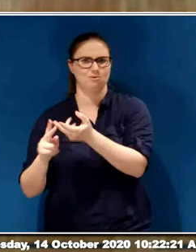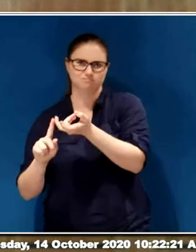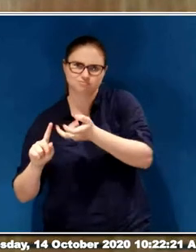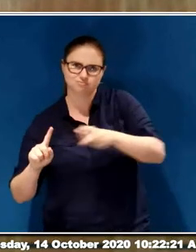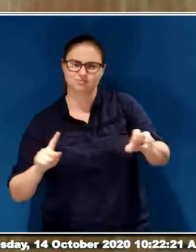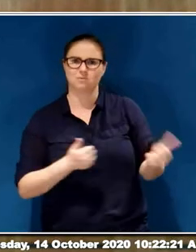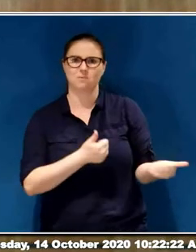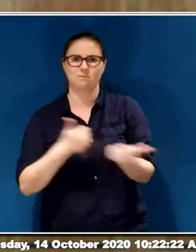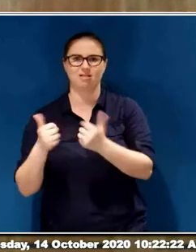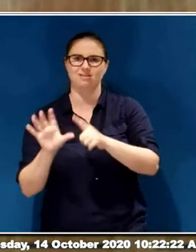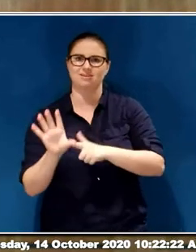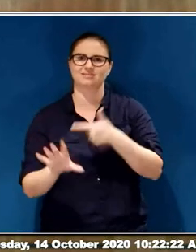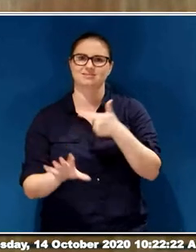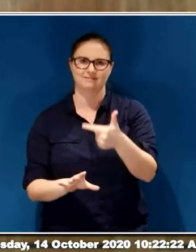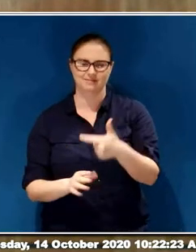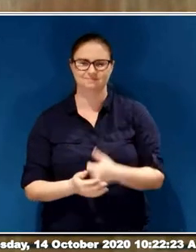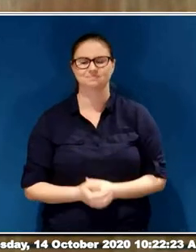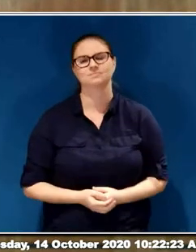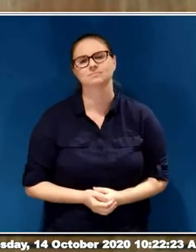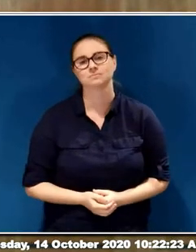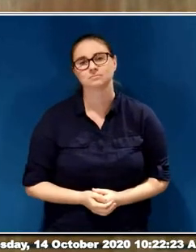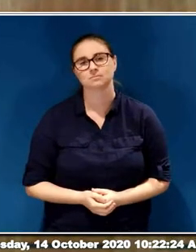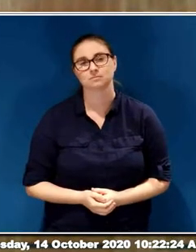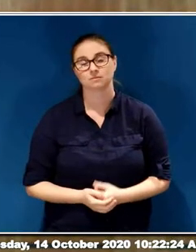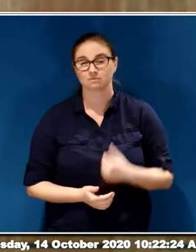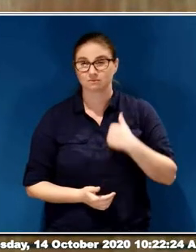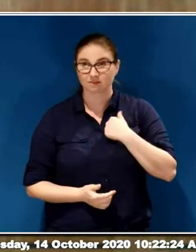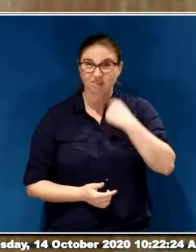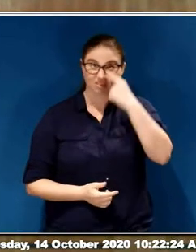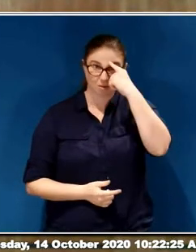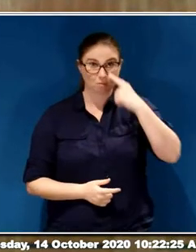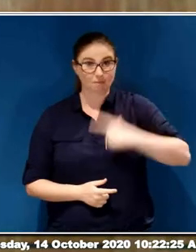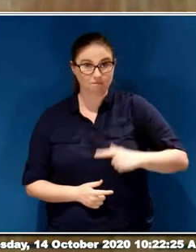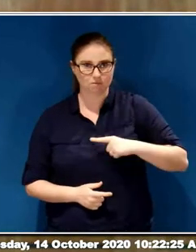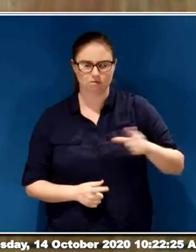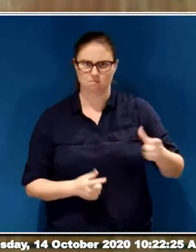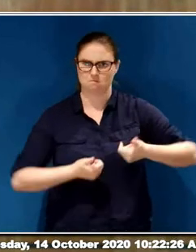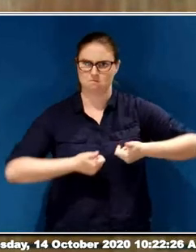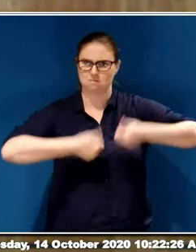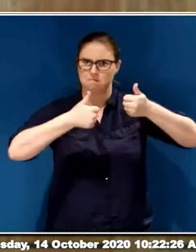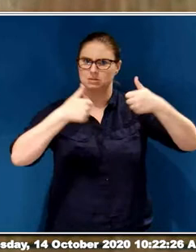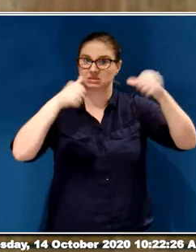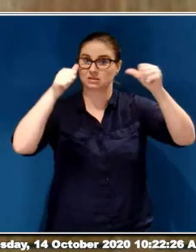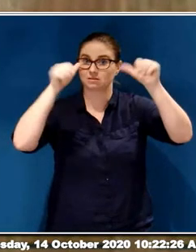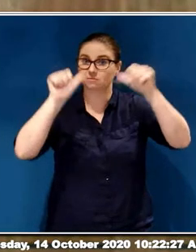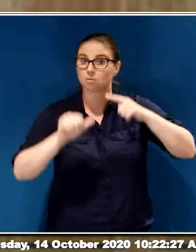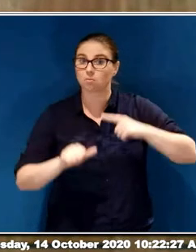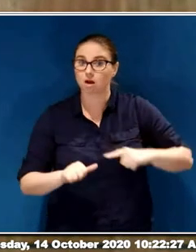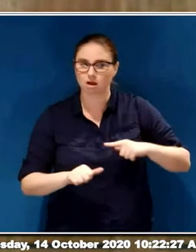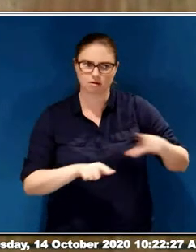put in place and the staff's ability to be able to follow those plans.